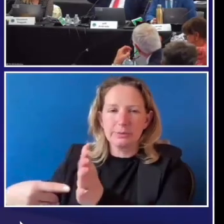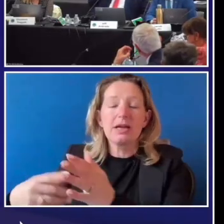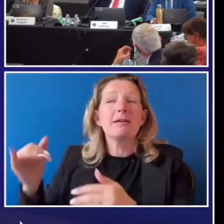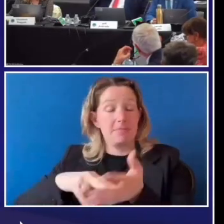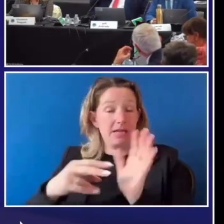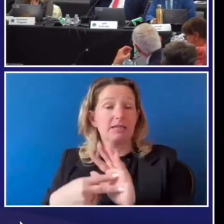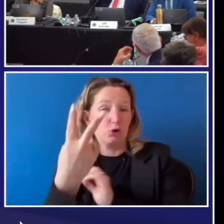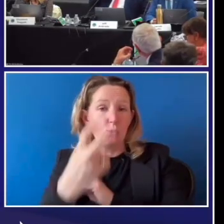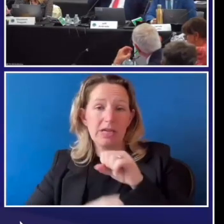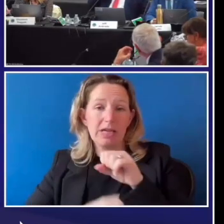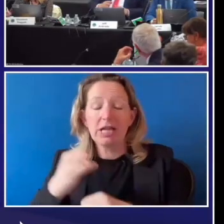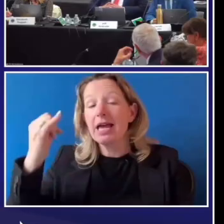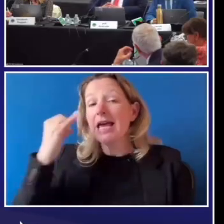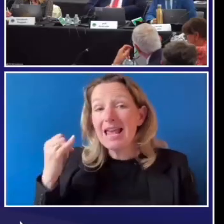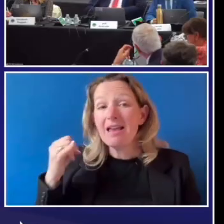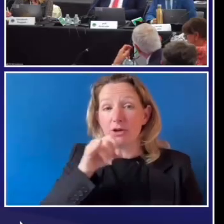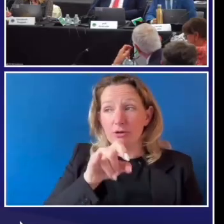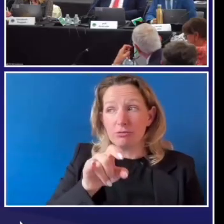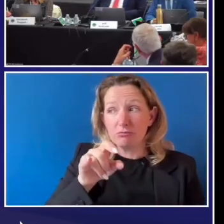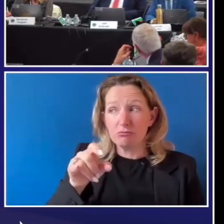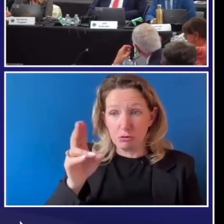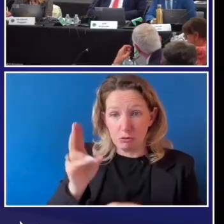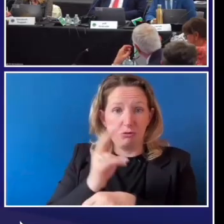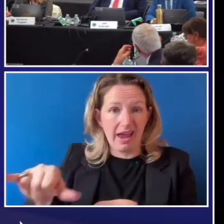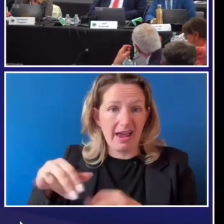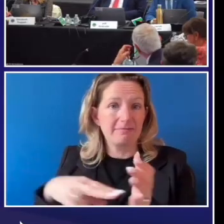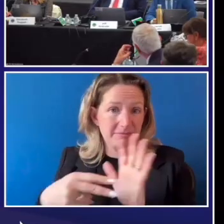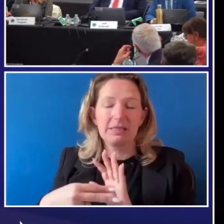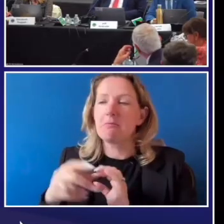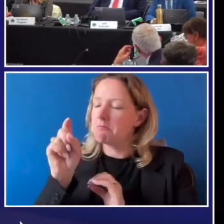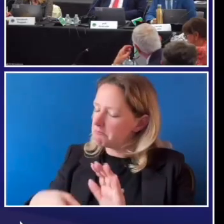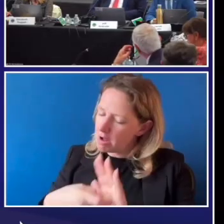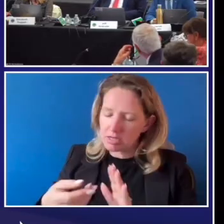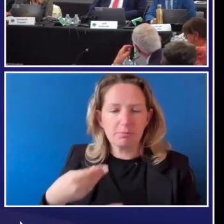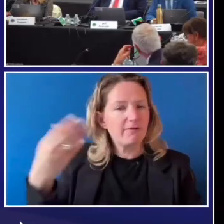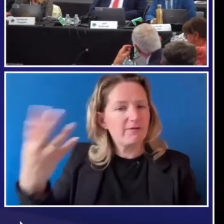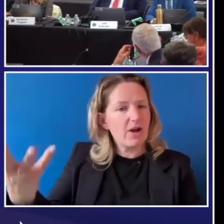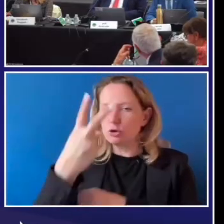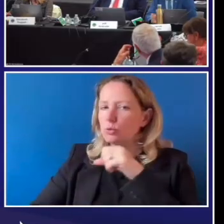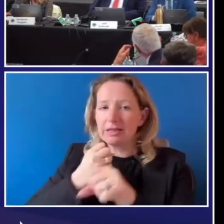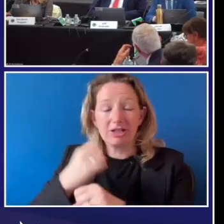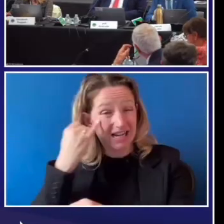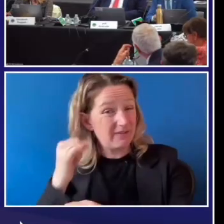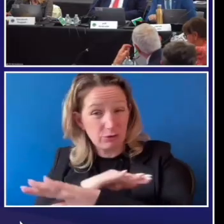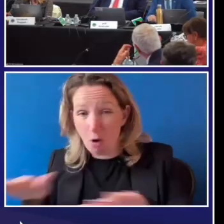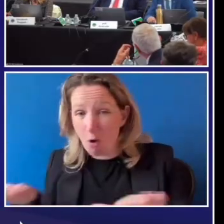and if you don't, you automatically cease to be accredited. So it's not a lack of due process. This is the process.